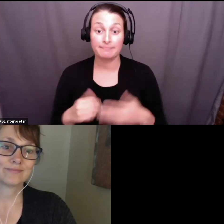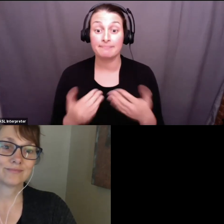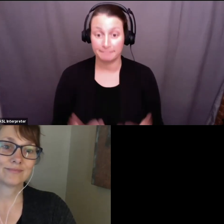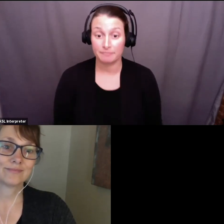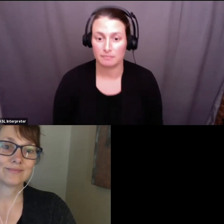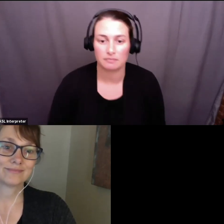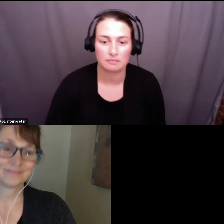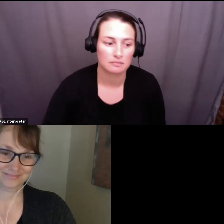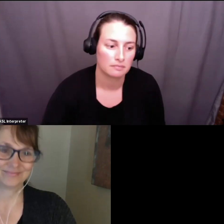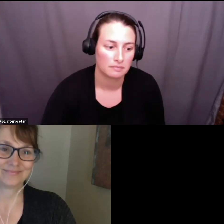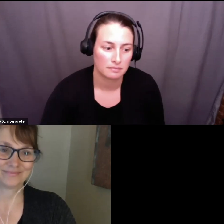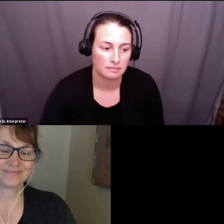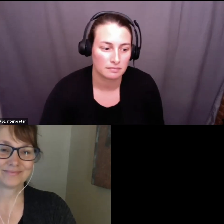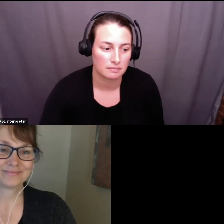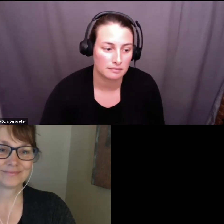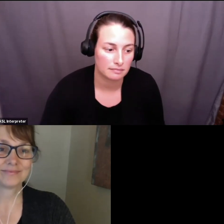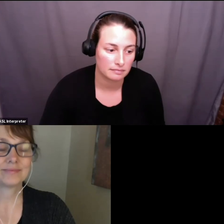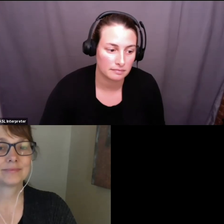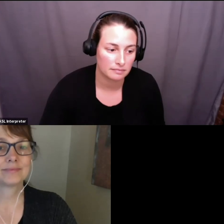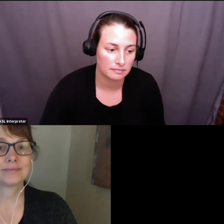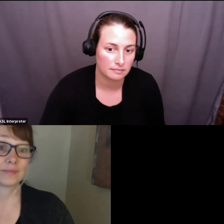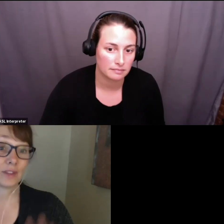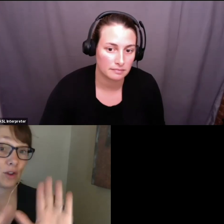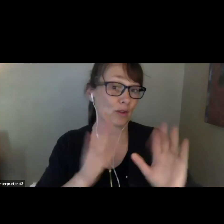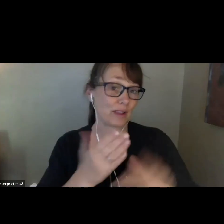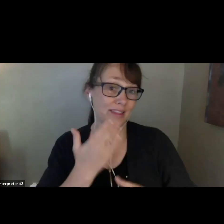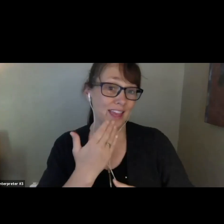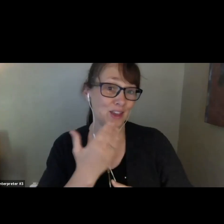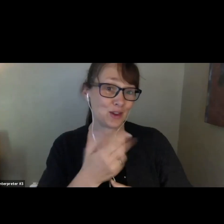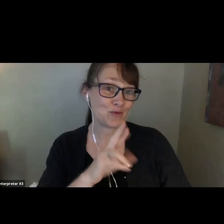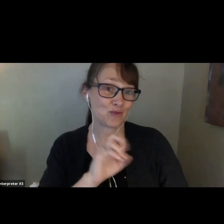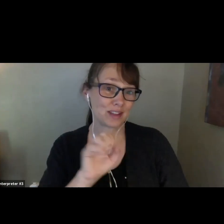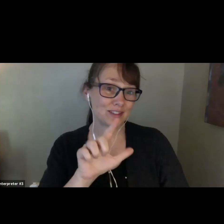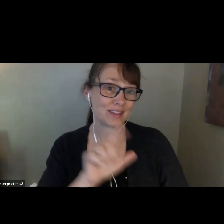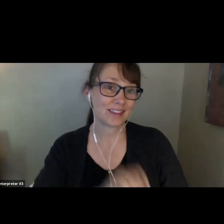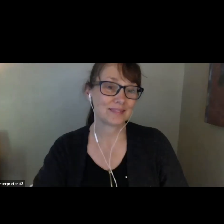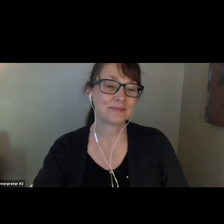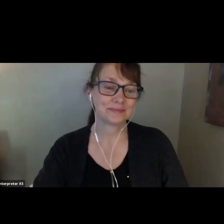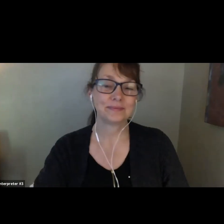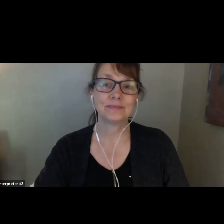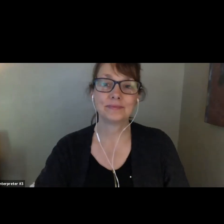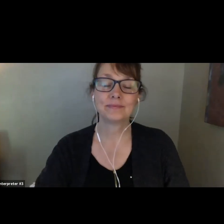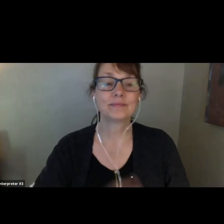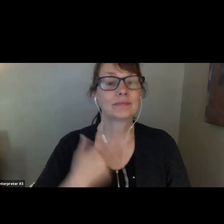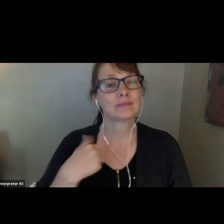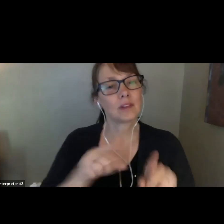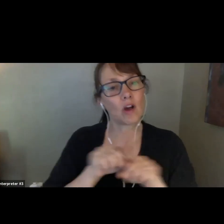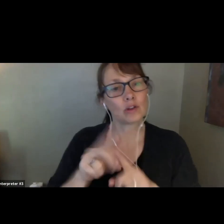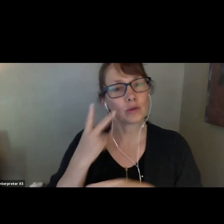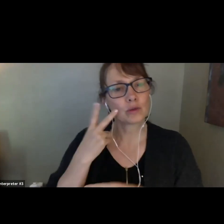Great. Thank you, Russ. SCHAFFNER: I also see Bruce Reed’s hand